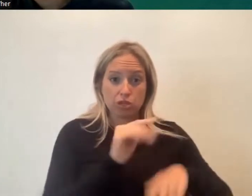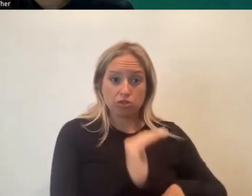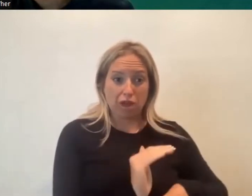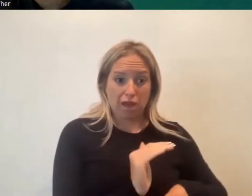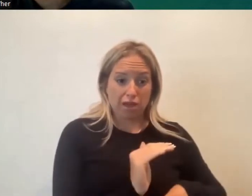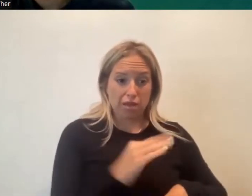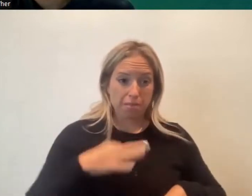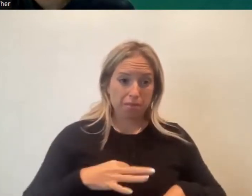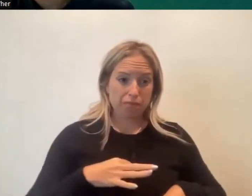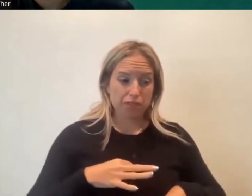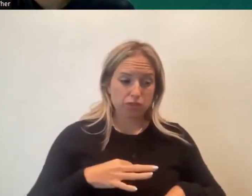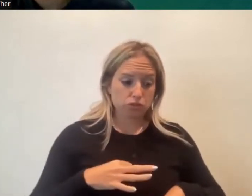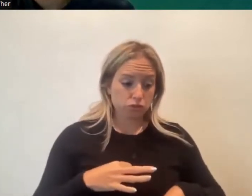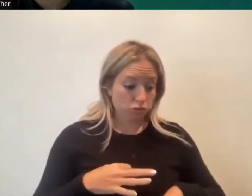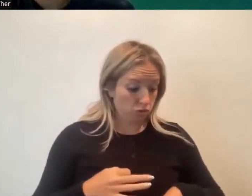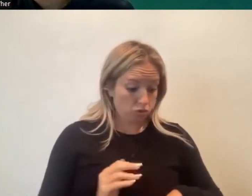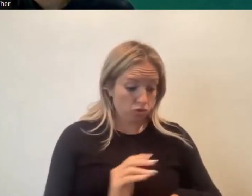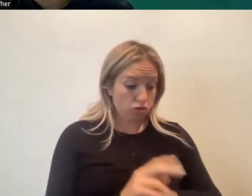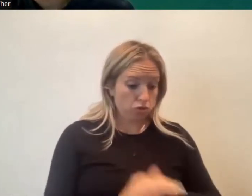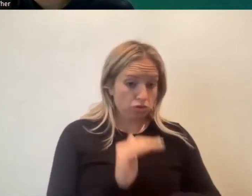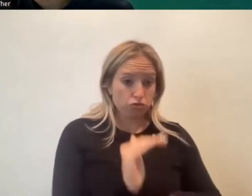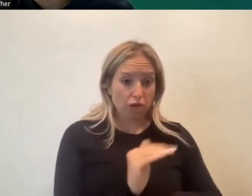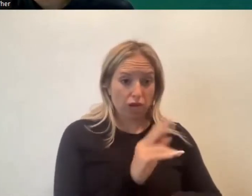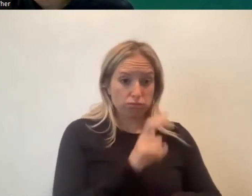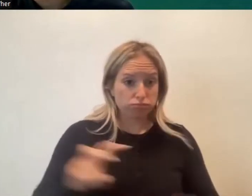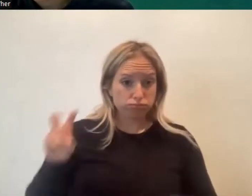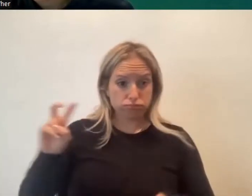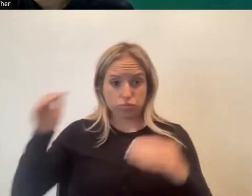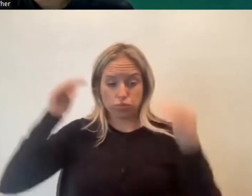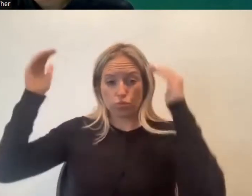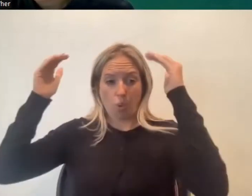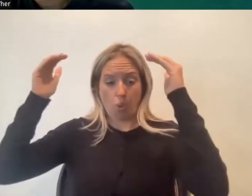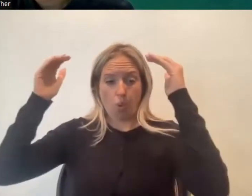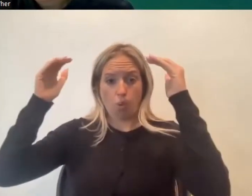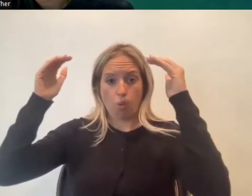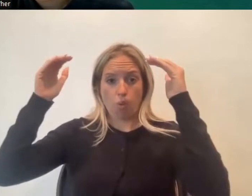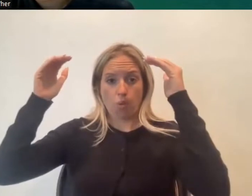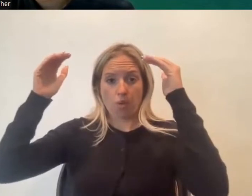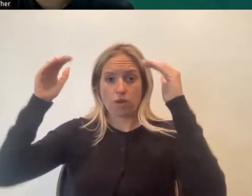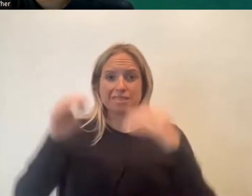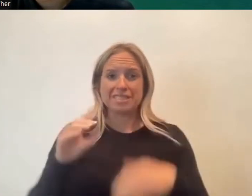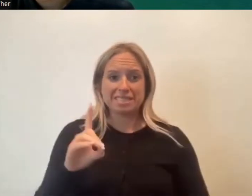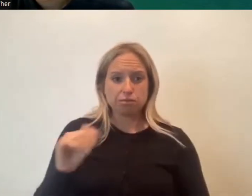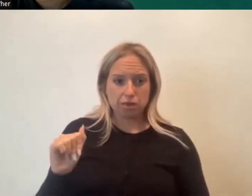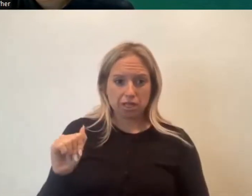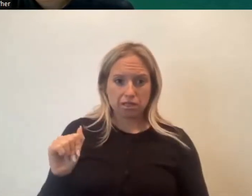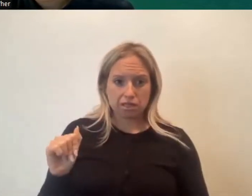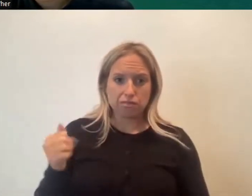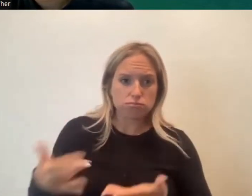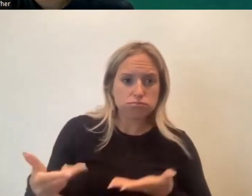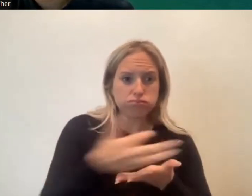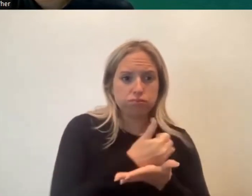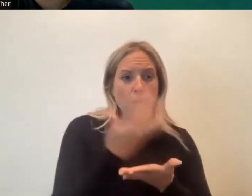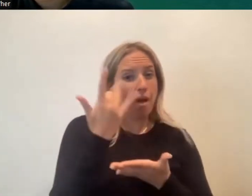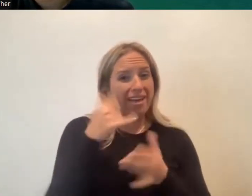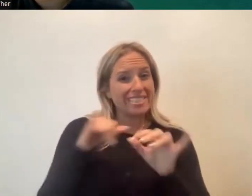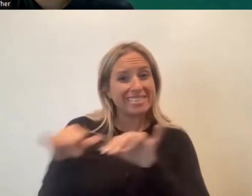from a child to an adult as a disability recipient, because the standard does change as the child